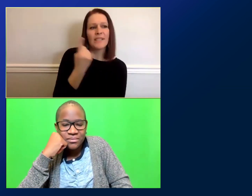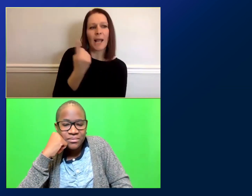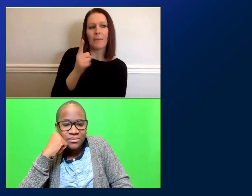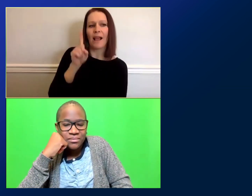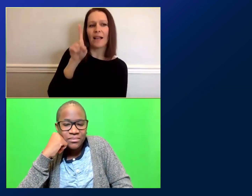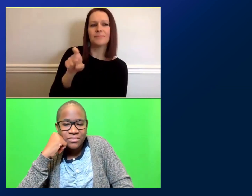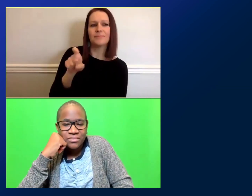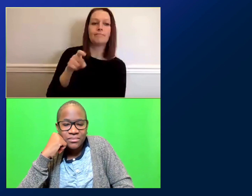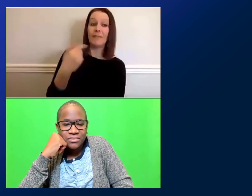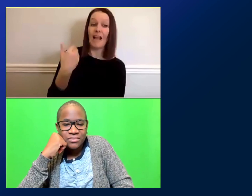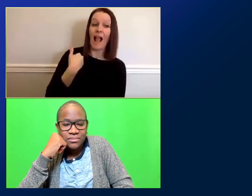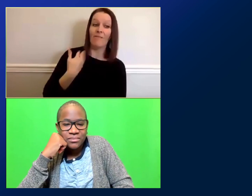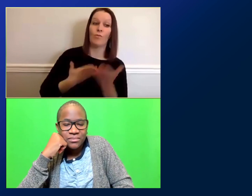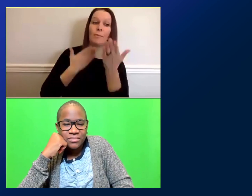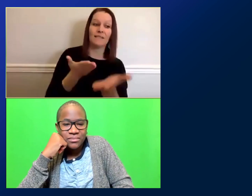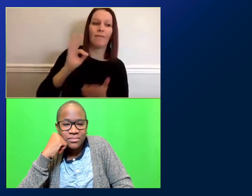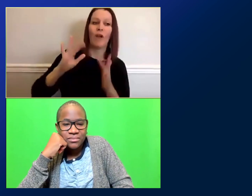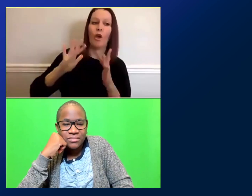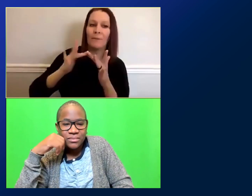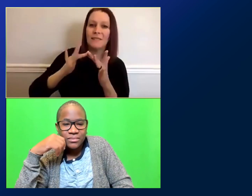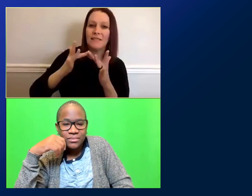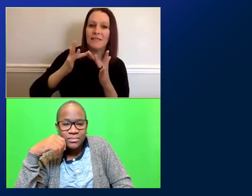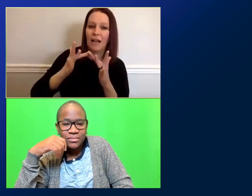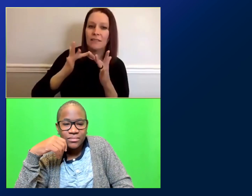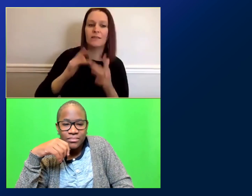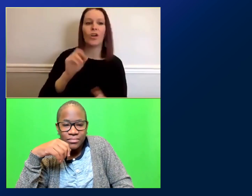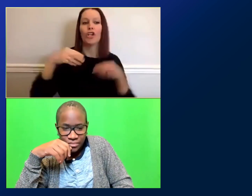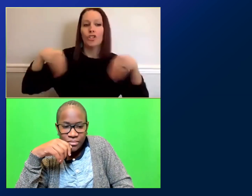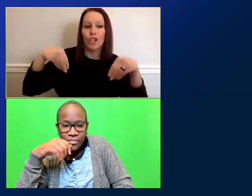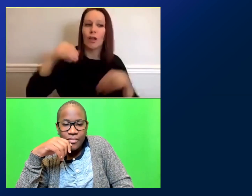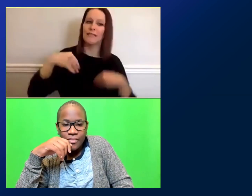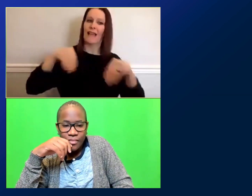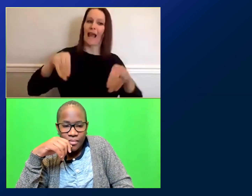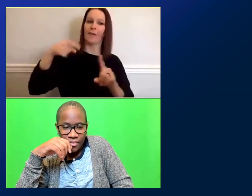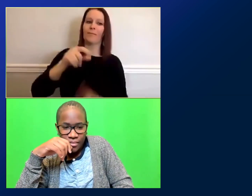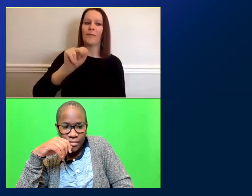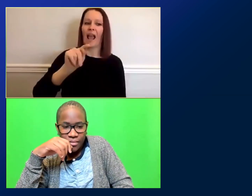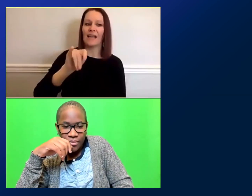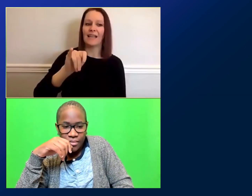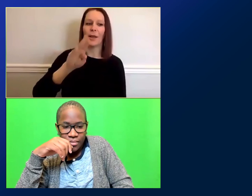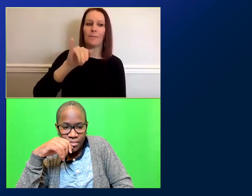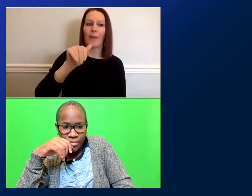is lynette do you have any recommended websites or stores that we can go to buy antibiotics books